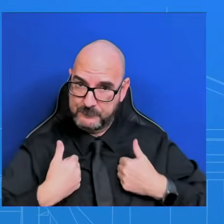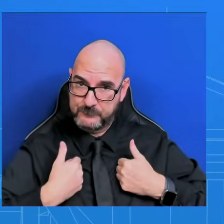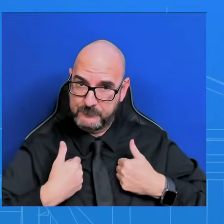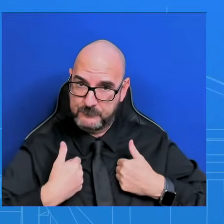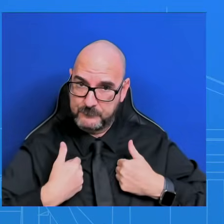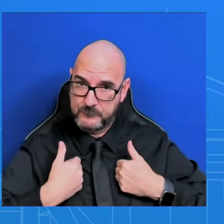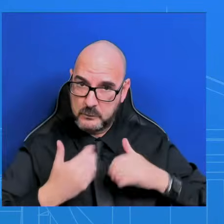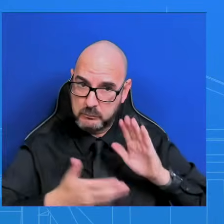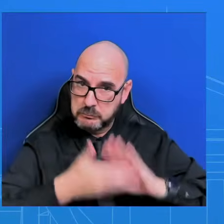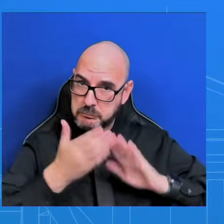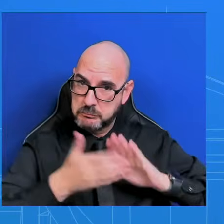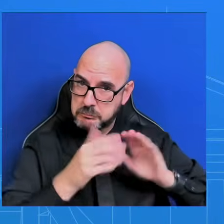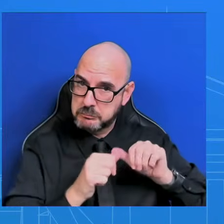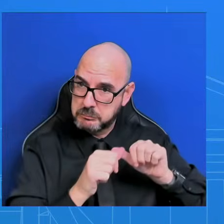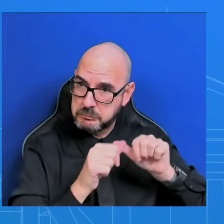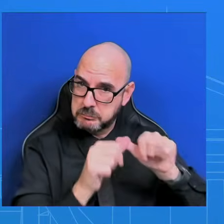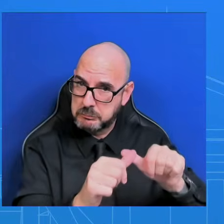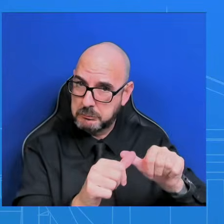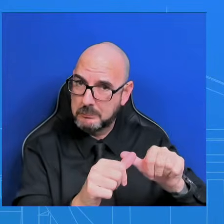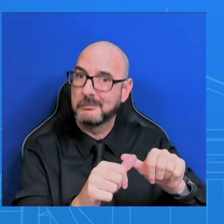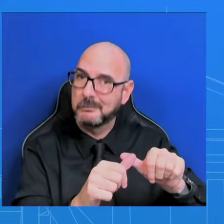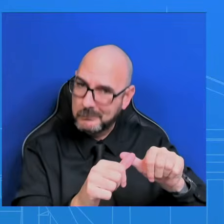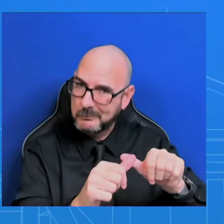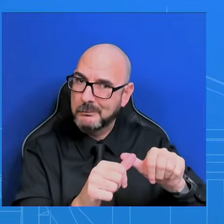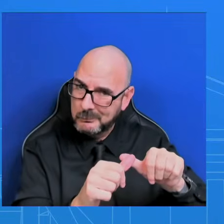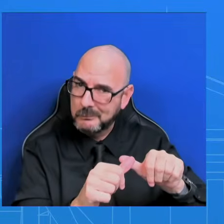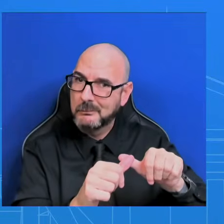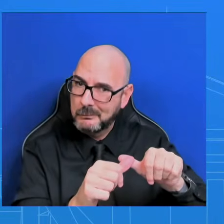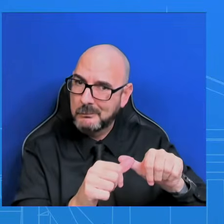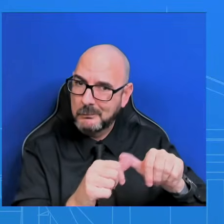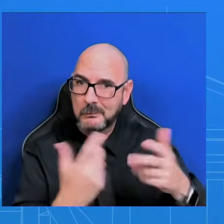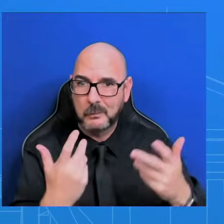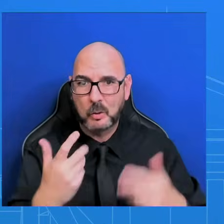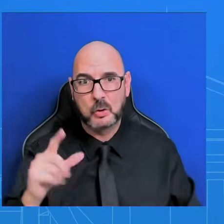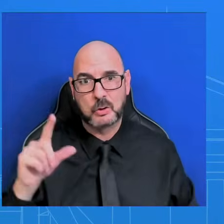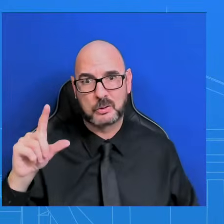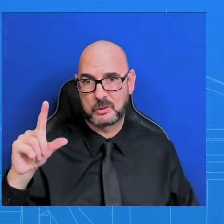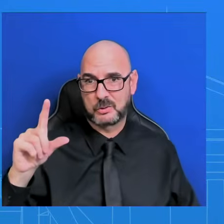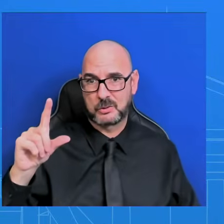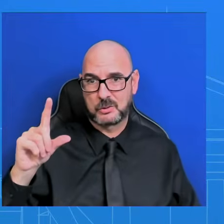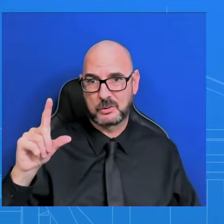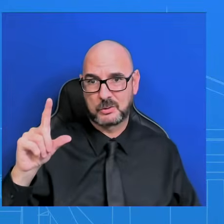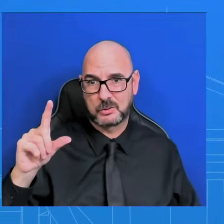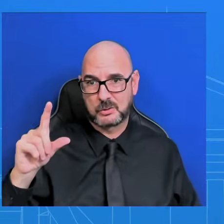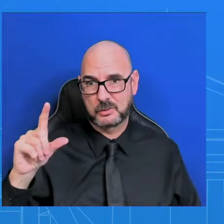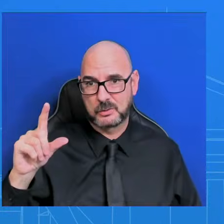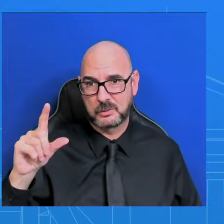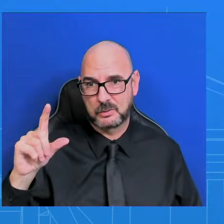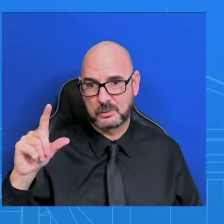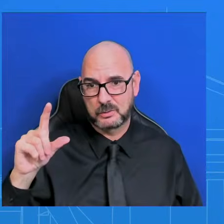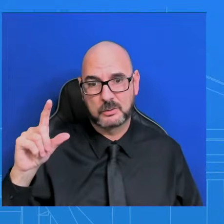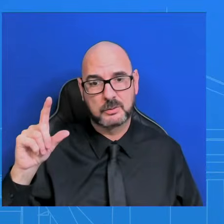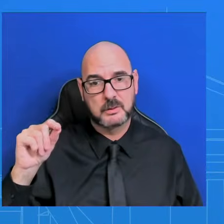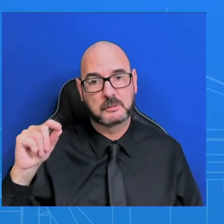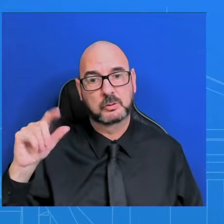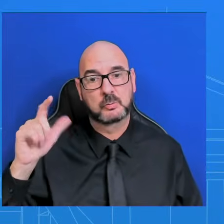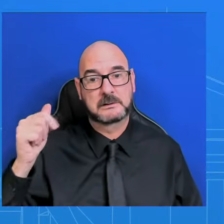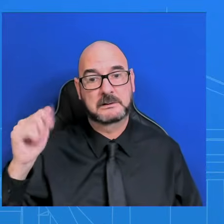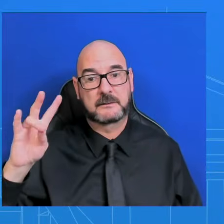than the 2017 manifesto of Hamas to see what their ultimate plans are. They want to wipe the country off the face of the -- off the map.